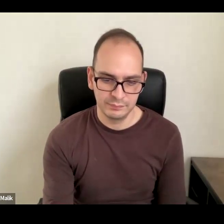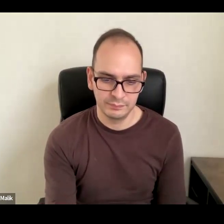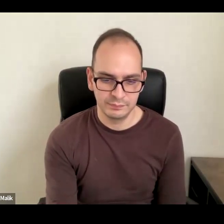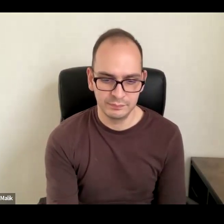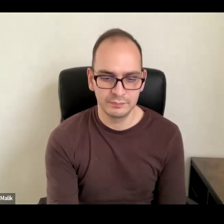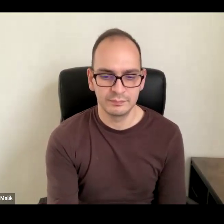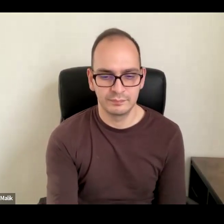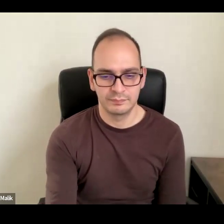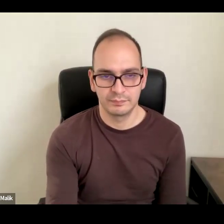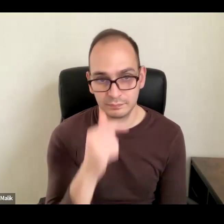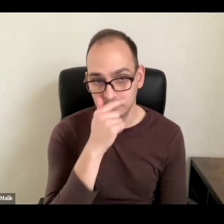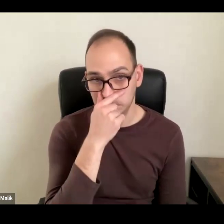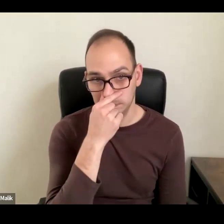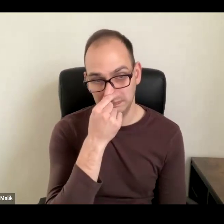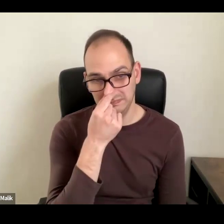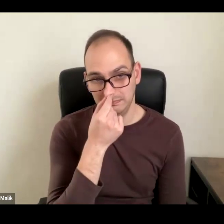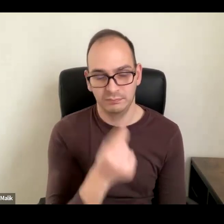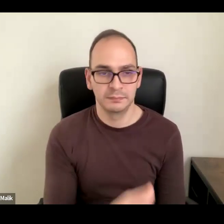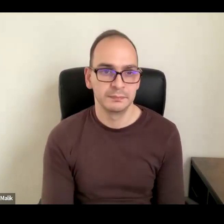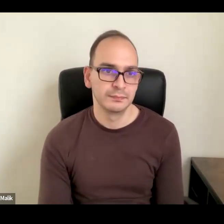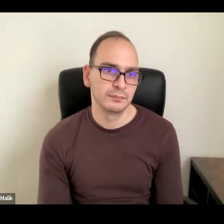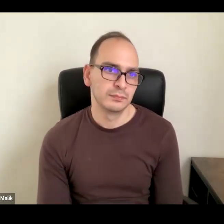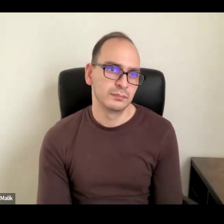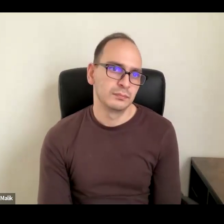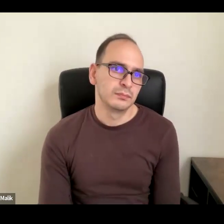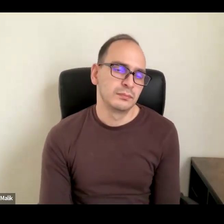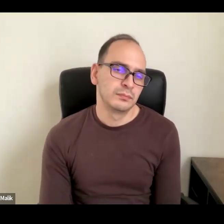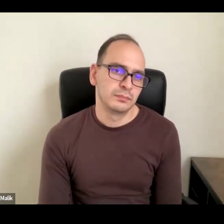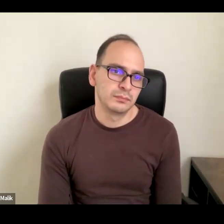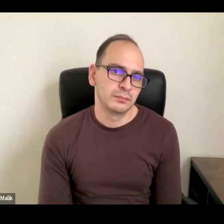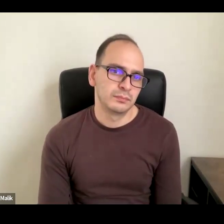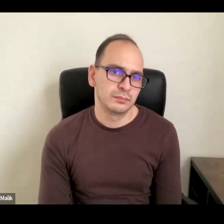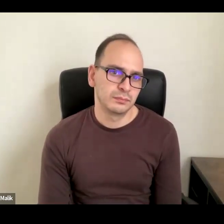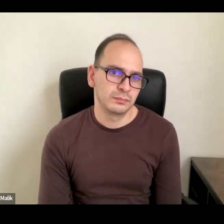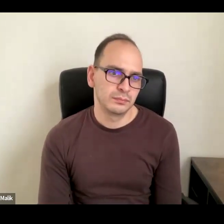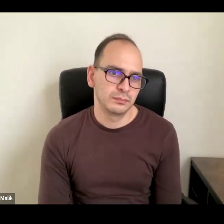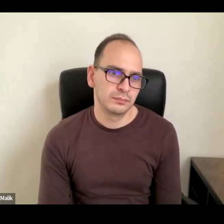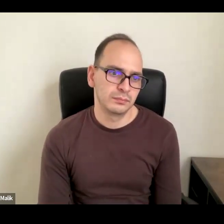Okay.